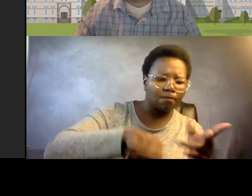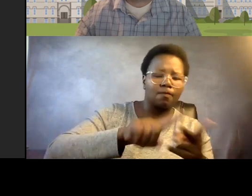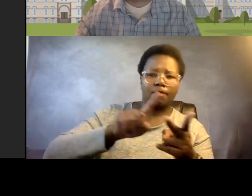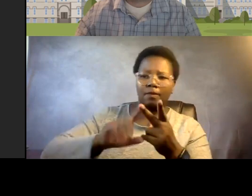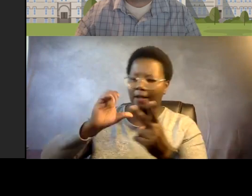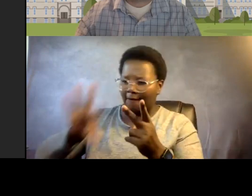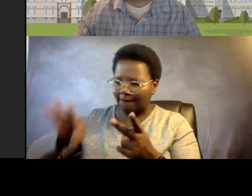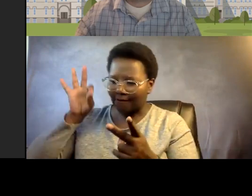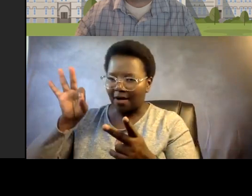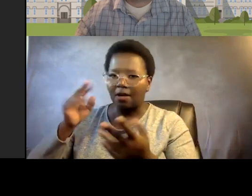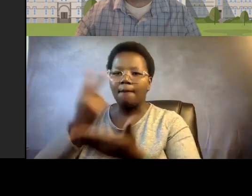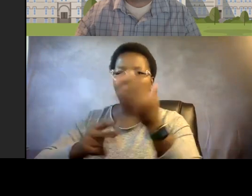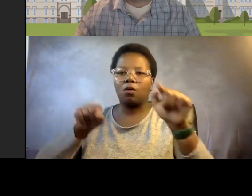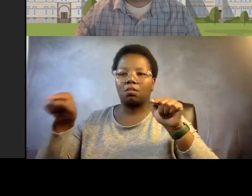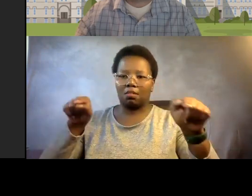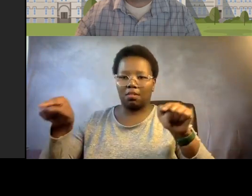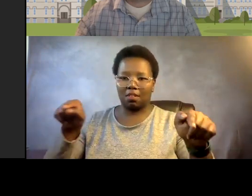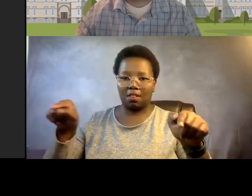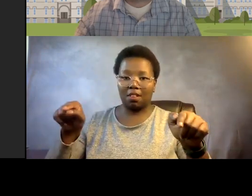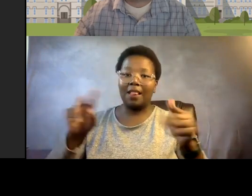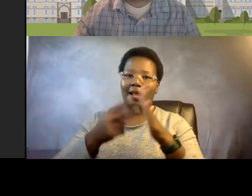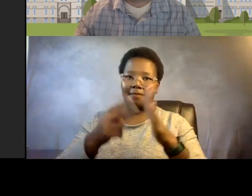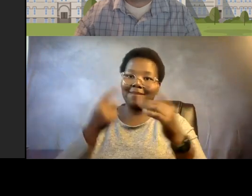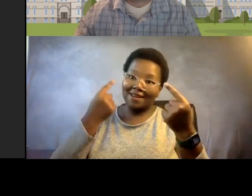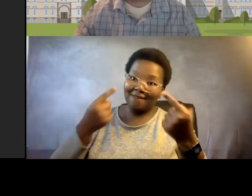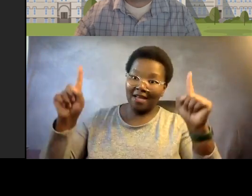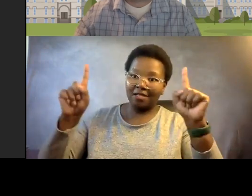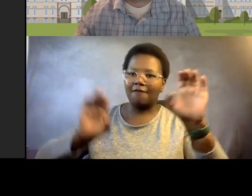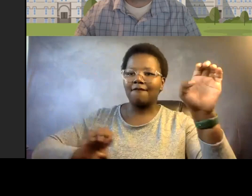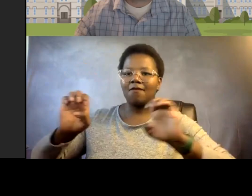I think effective evaluation, is that jumping back and forth. So an example of that might be